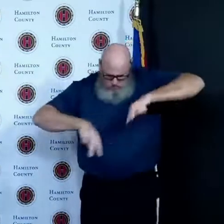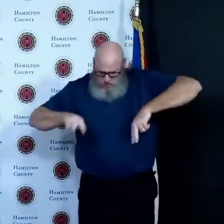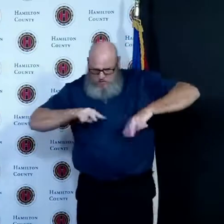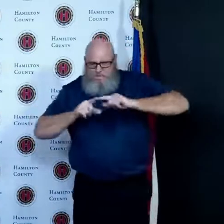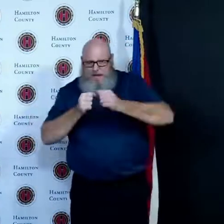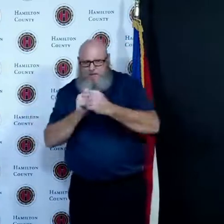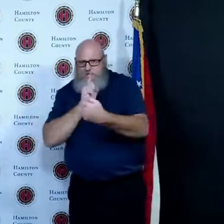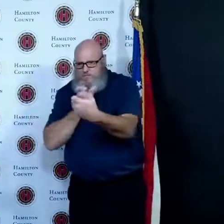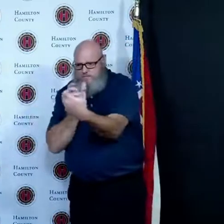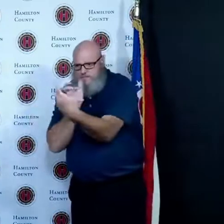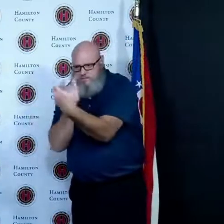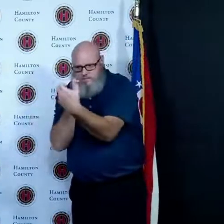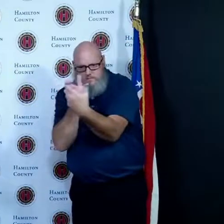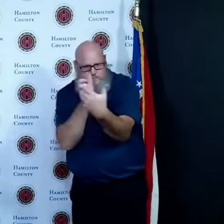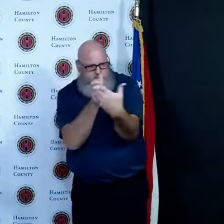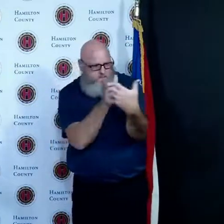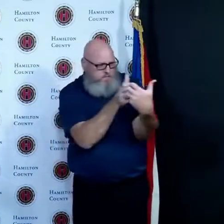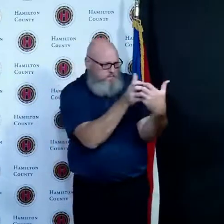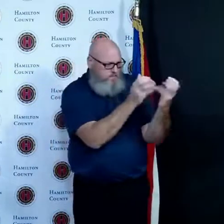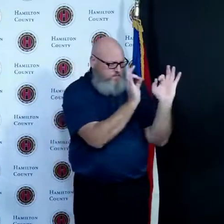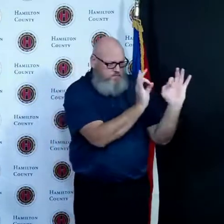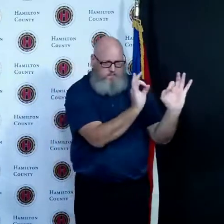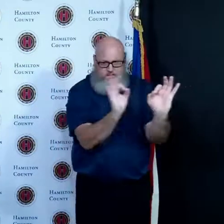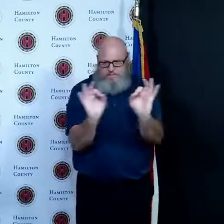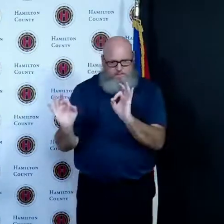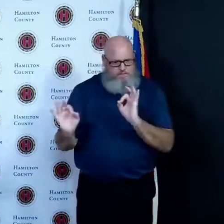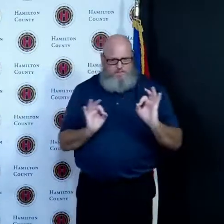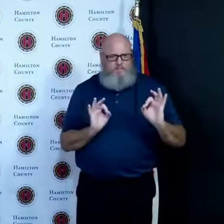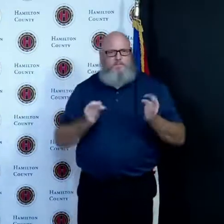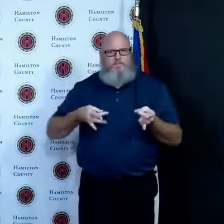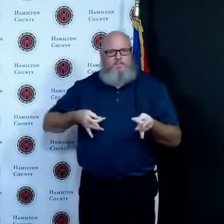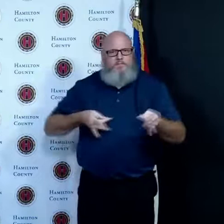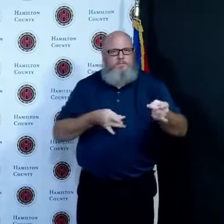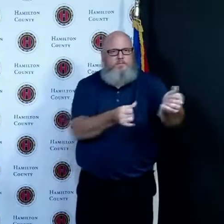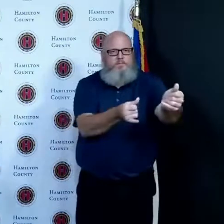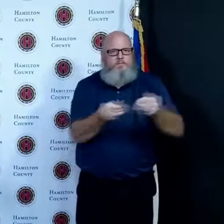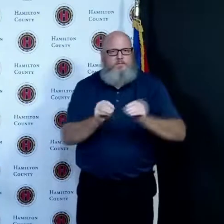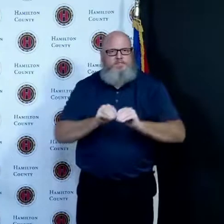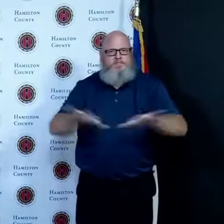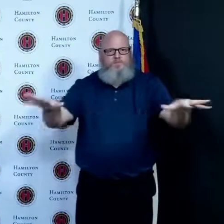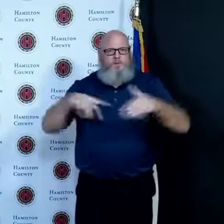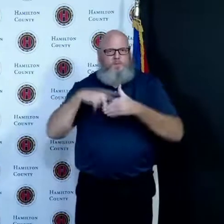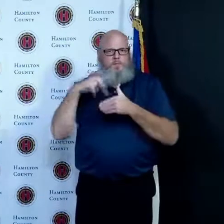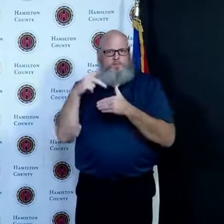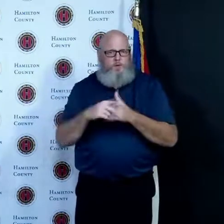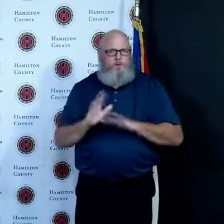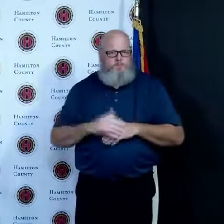can reach us and we can provide support if and when it's needed so I think the key here as